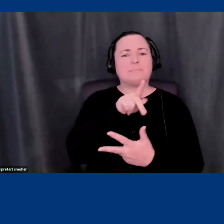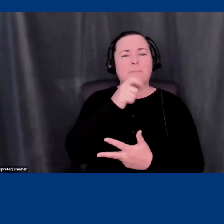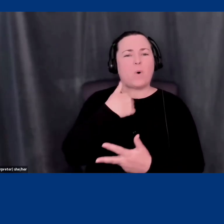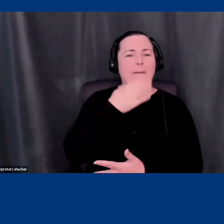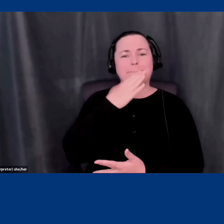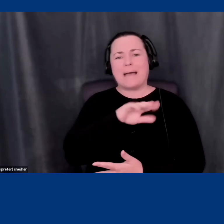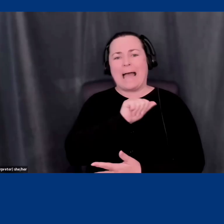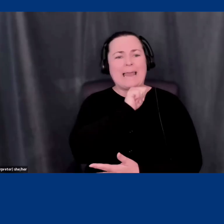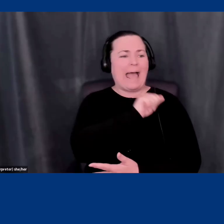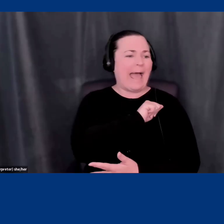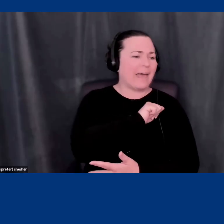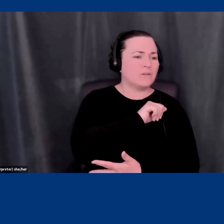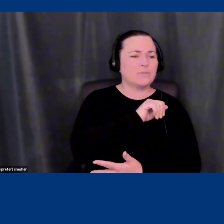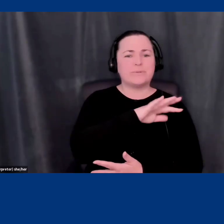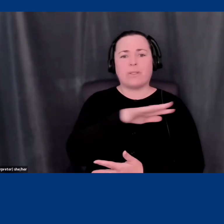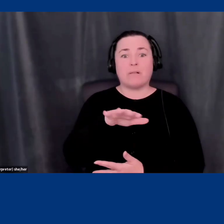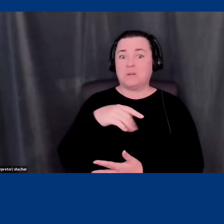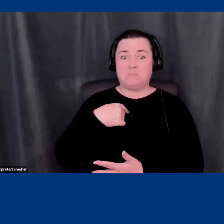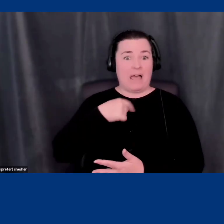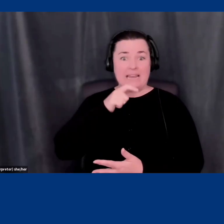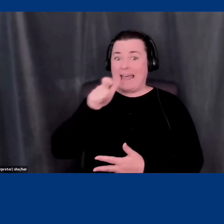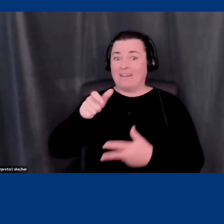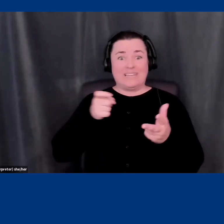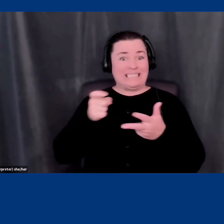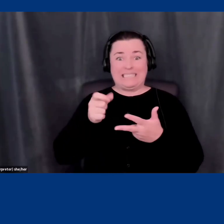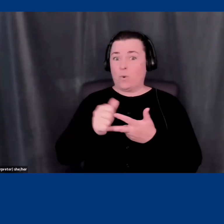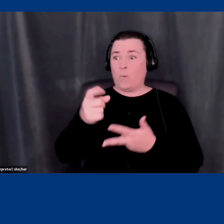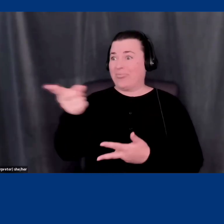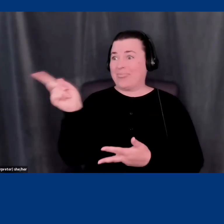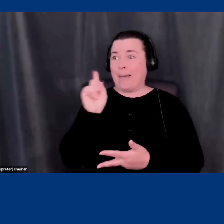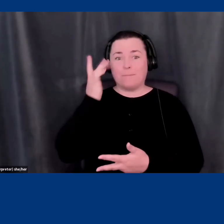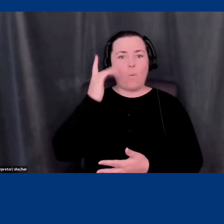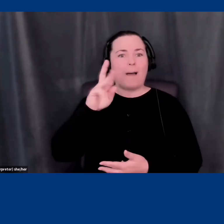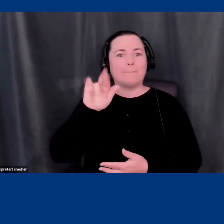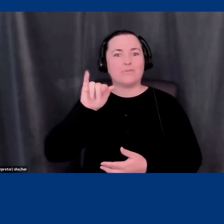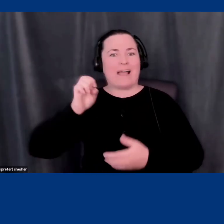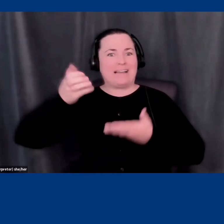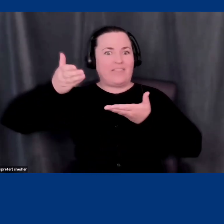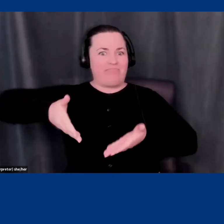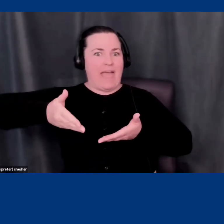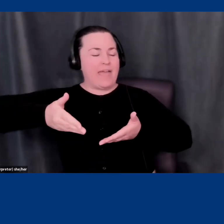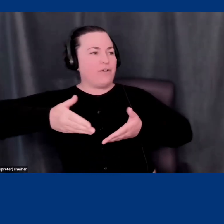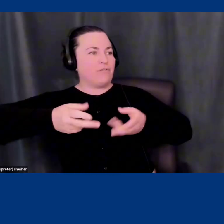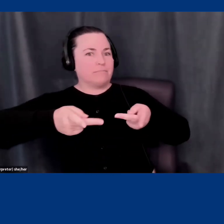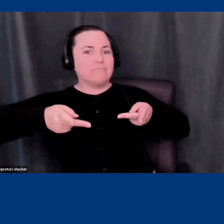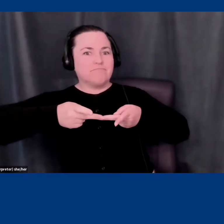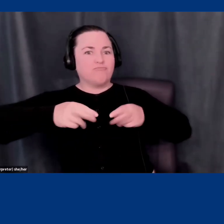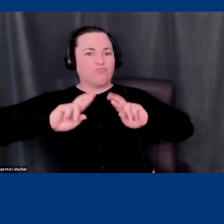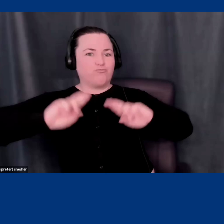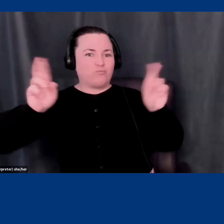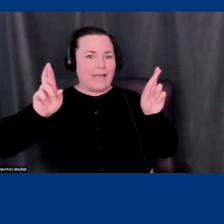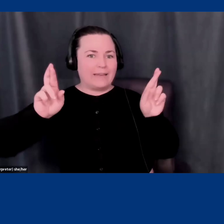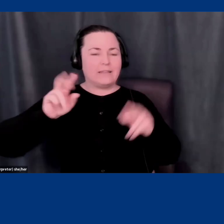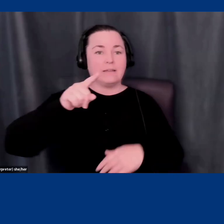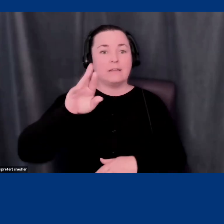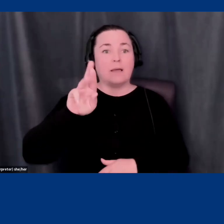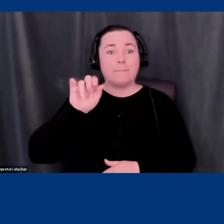none of I had, I didn't have to deal with none of that because she was ready. She came to the hospital with a